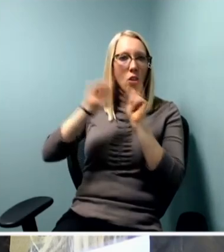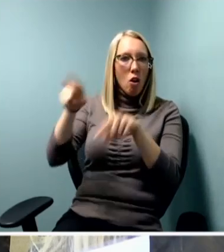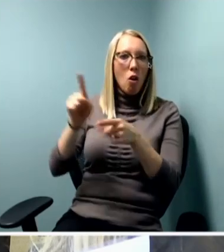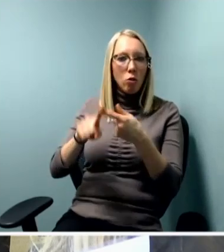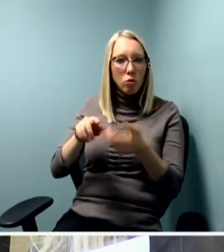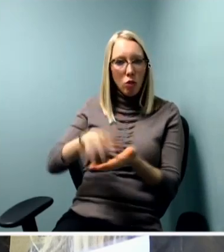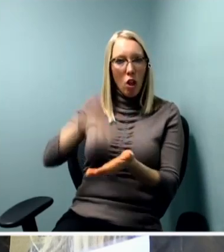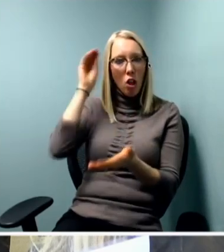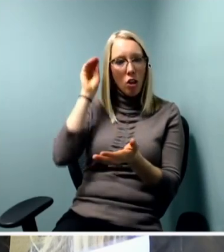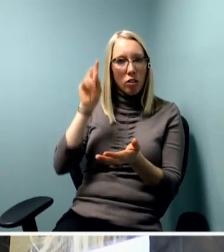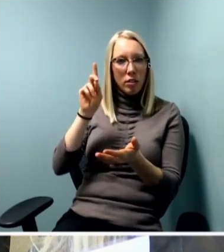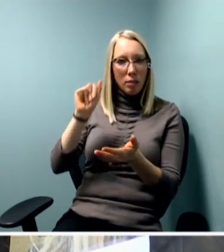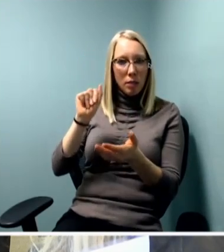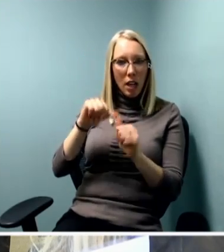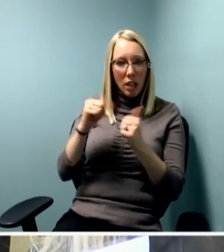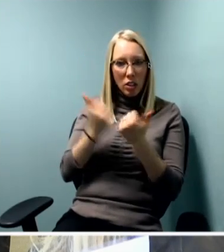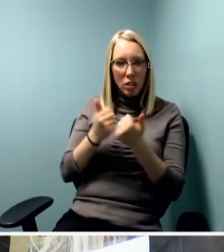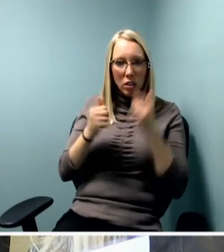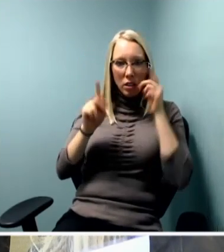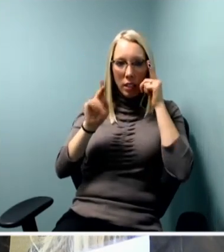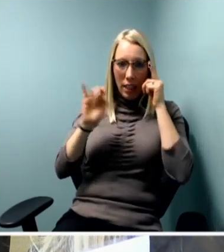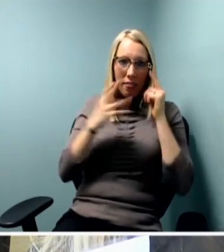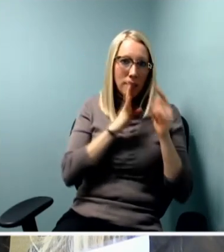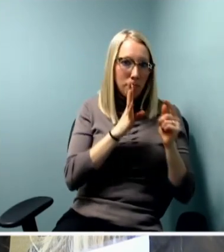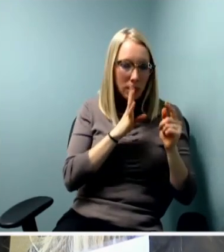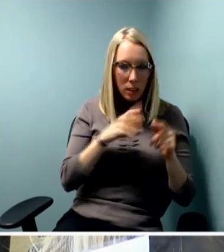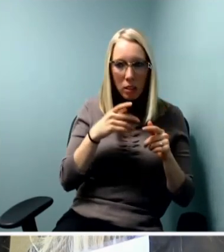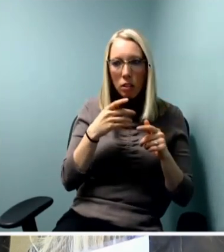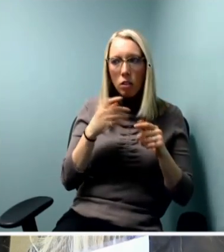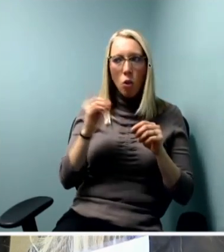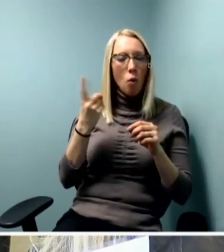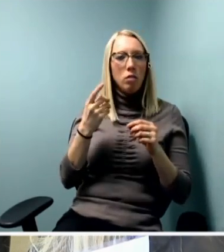"I want to learn piano." Right? Because as I roll in and say, "I want to play the piano